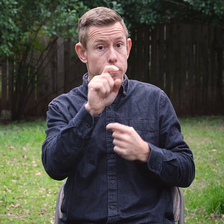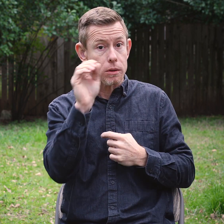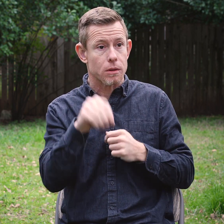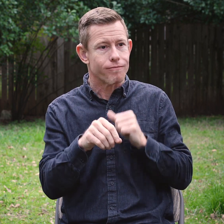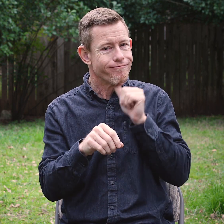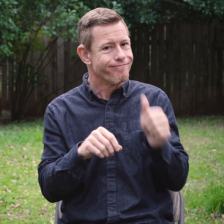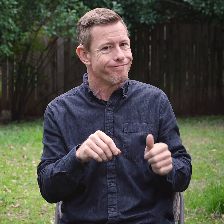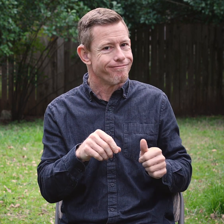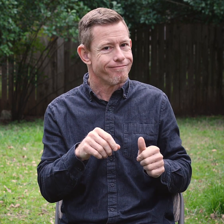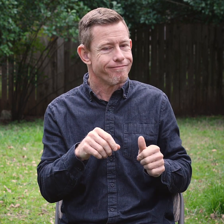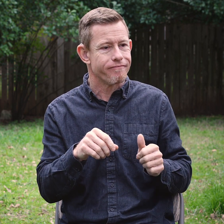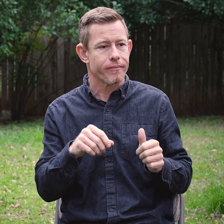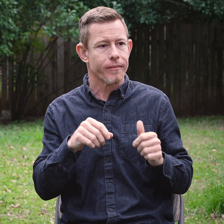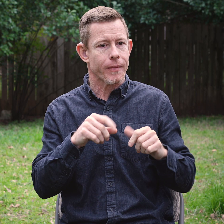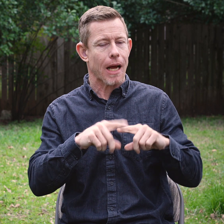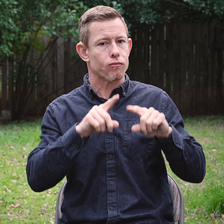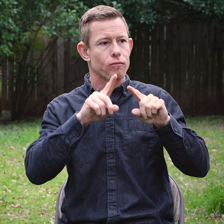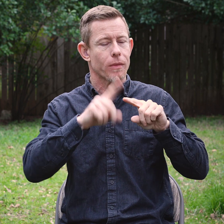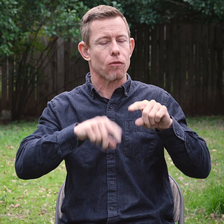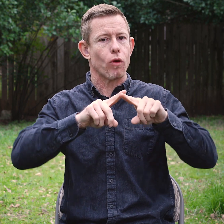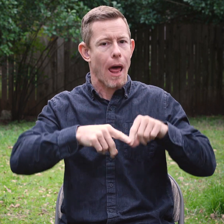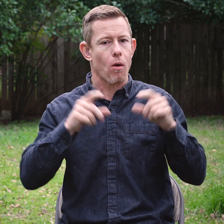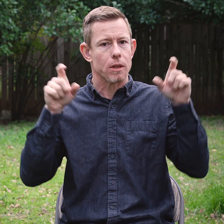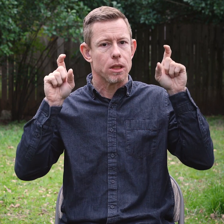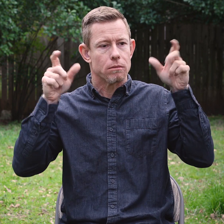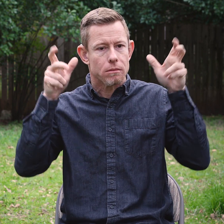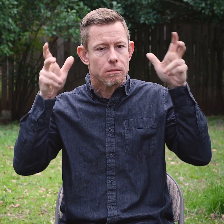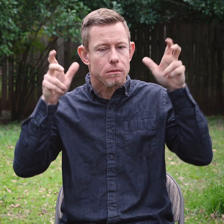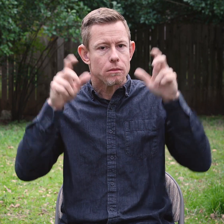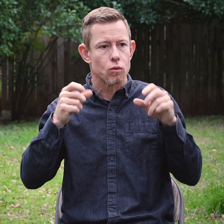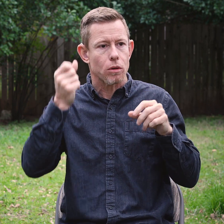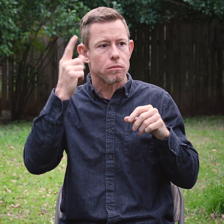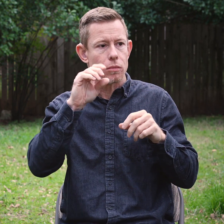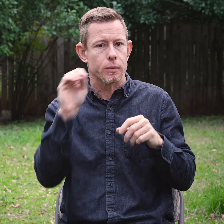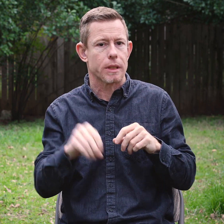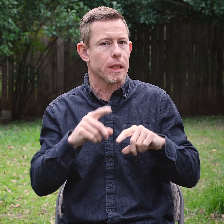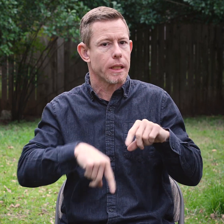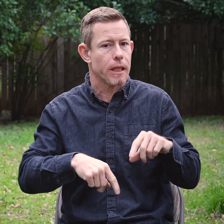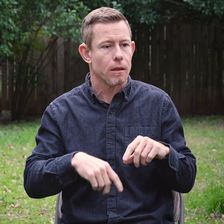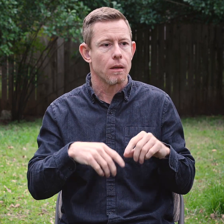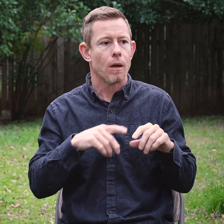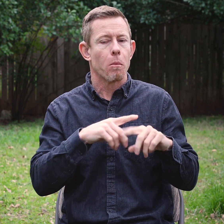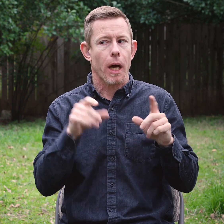I can’t understand everything being said. I can’t rely 100% on listening and hearing everything.